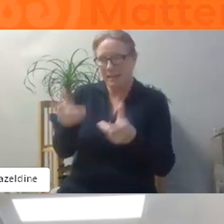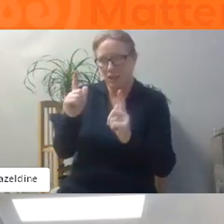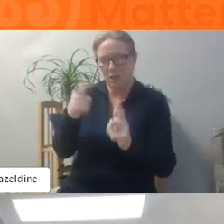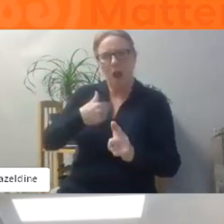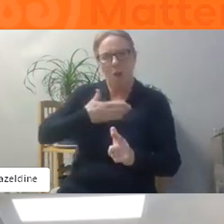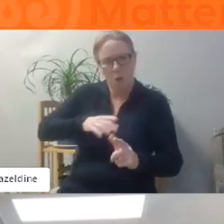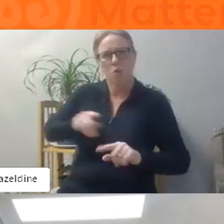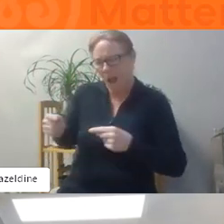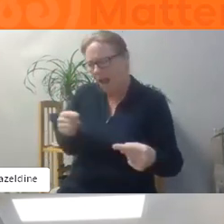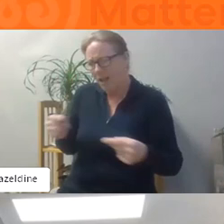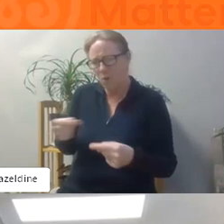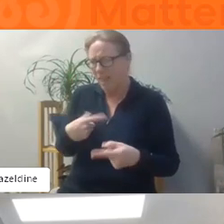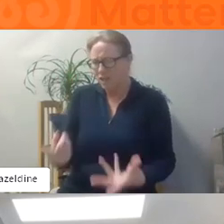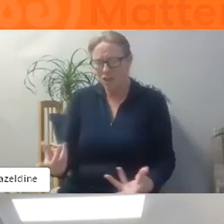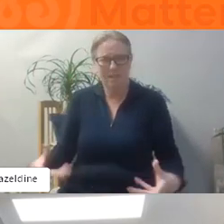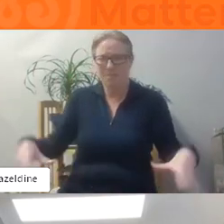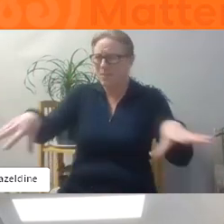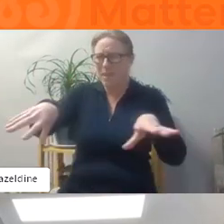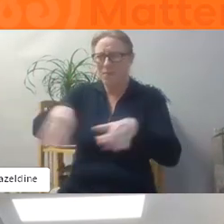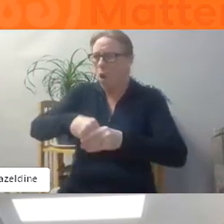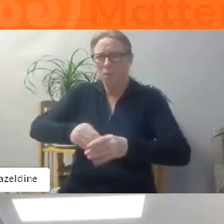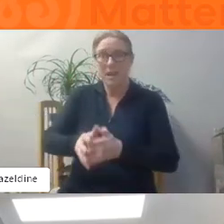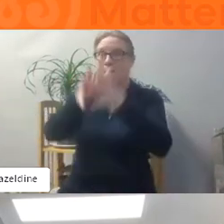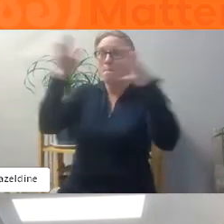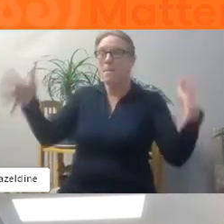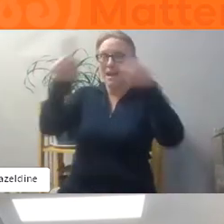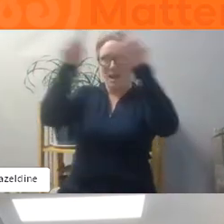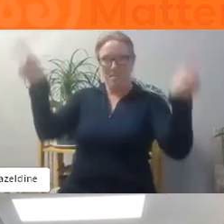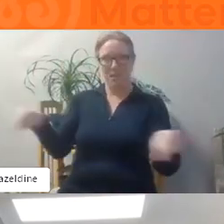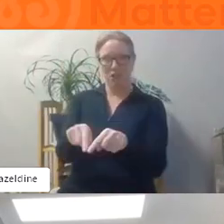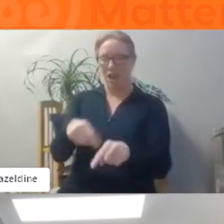just a part of a bigger picture that needs to be addressed. Unless